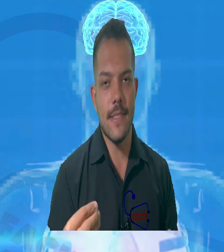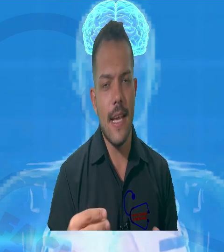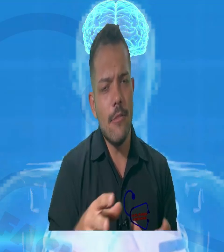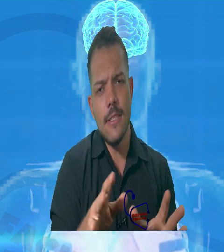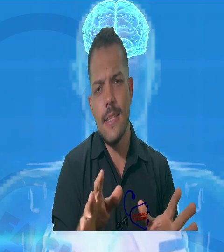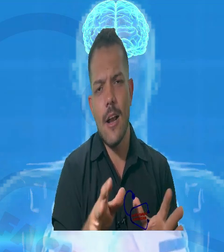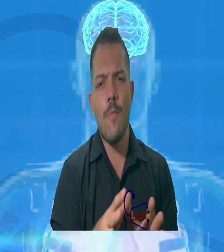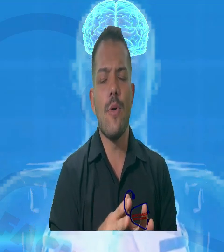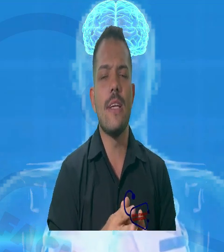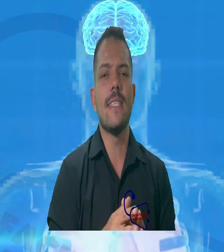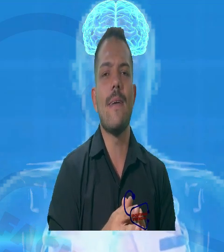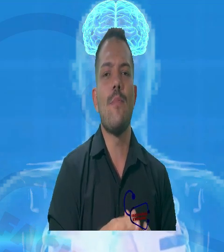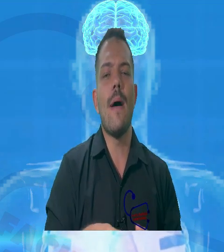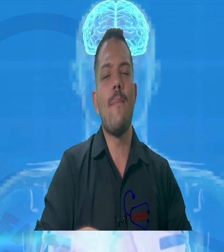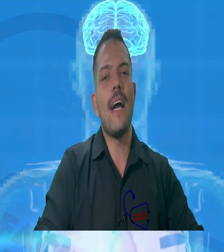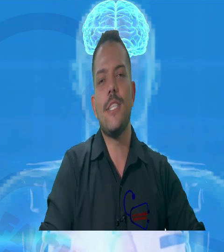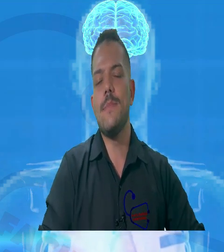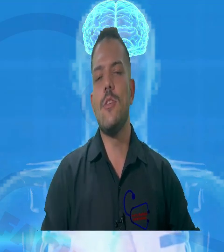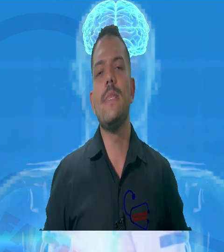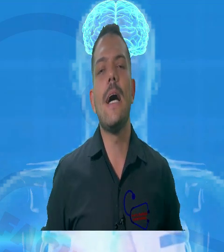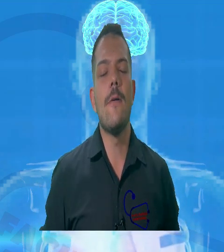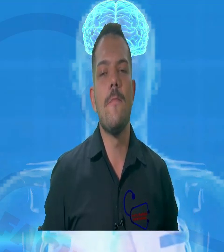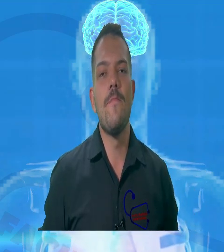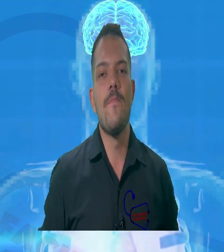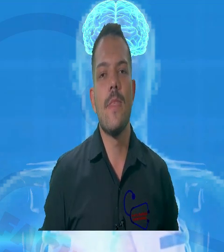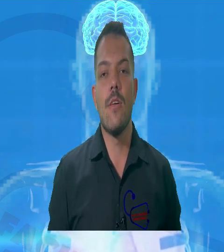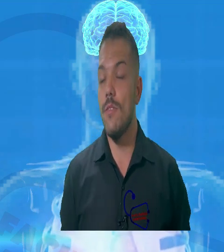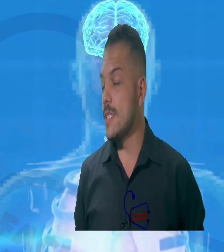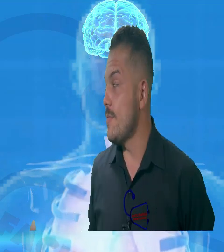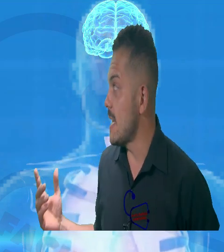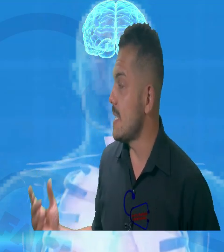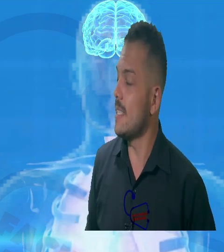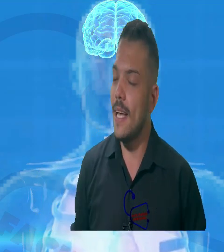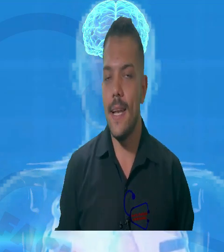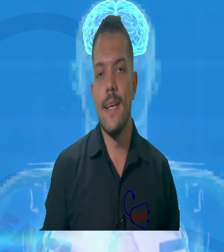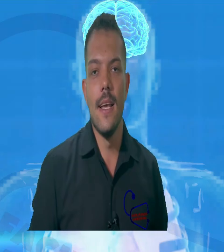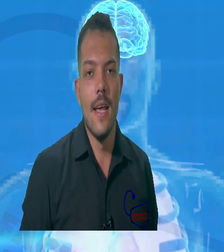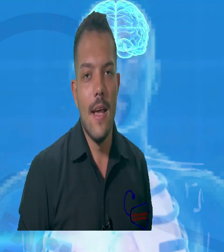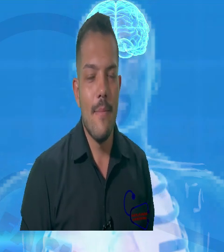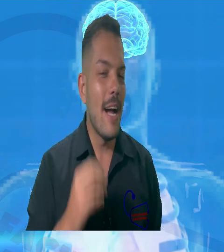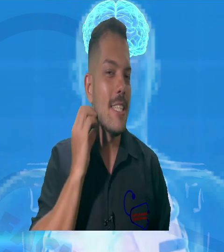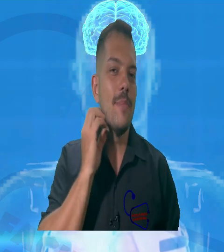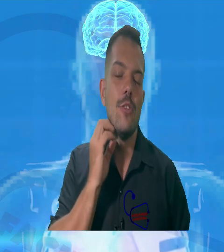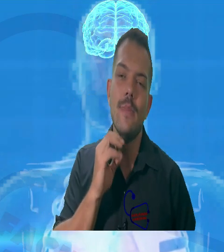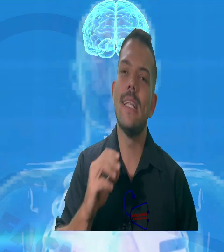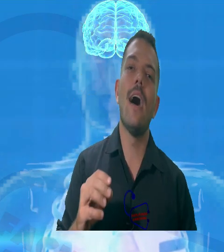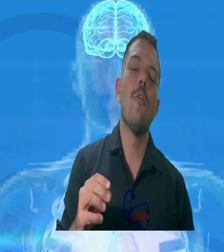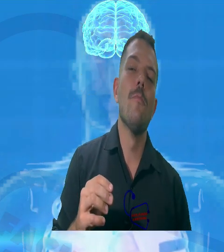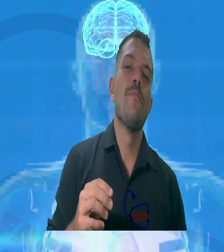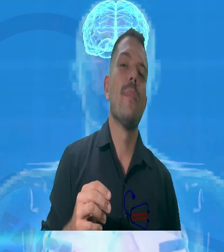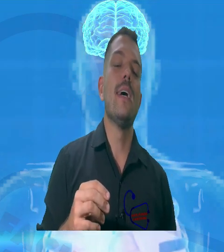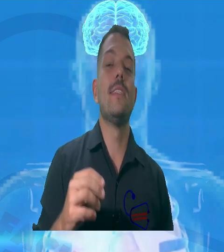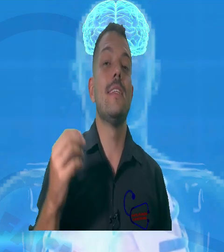then I highlight, for example, the part abdominal like you see here on the screen the abdominal part, right, sometimes